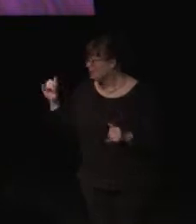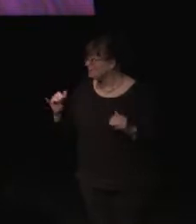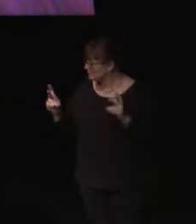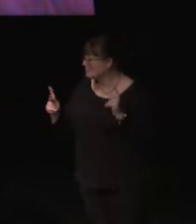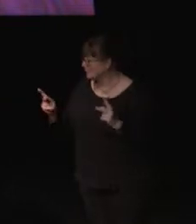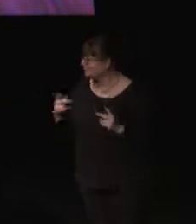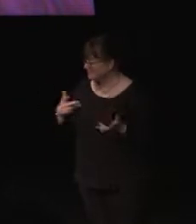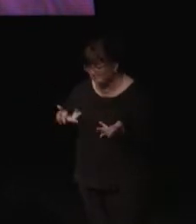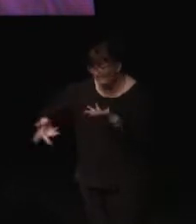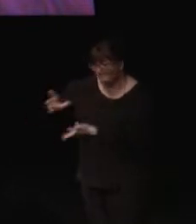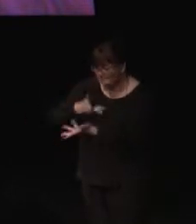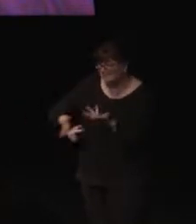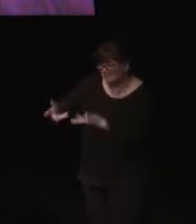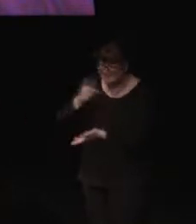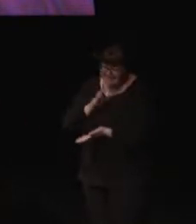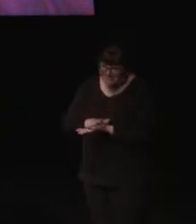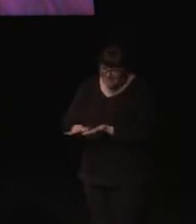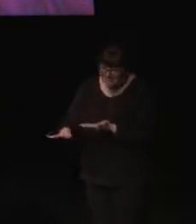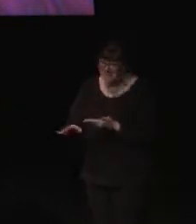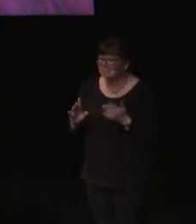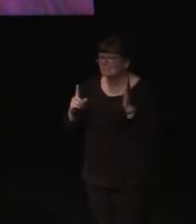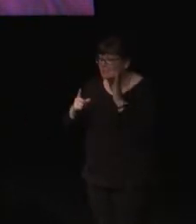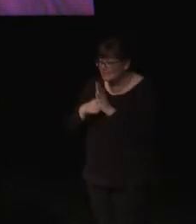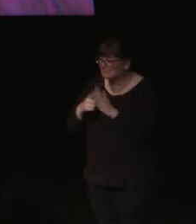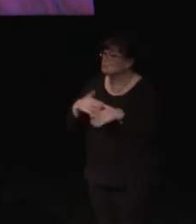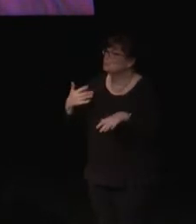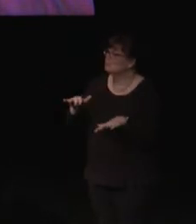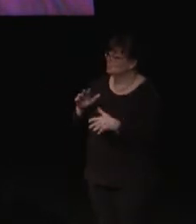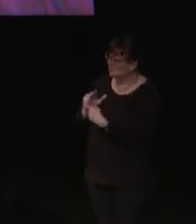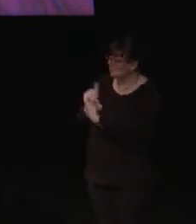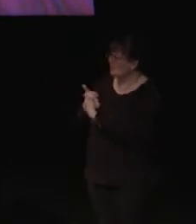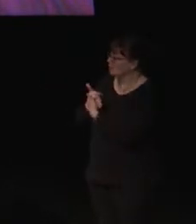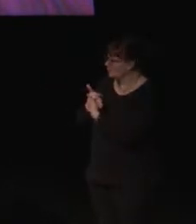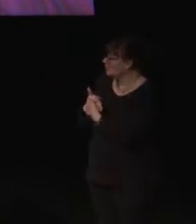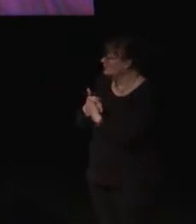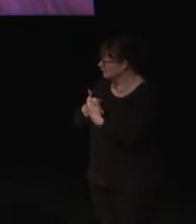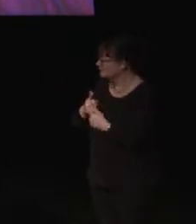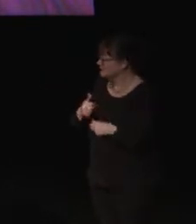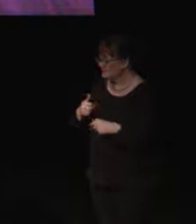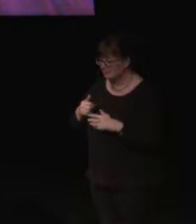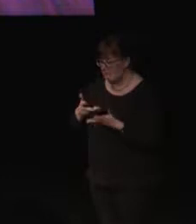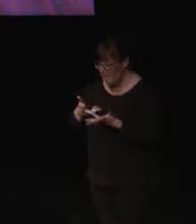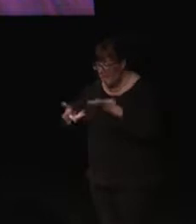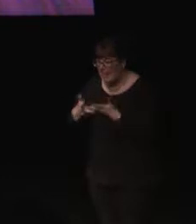But, obviously, it can be counting to communicate inside games.